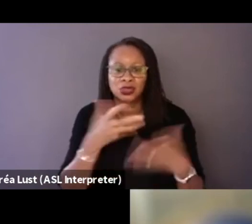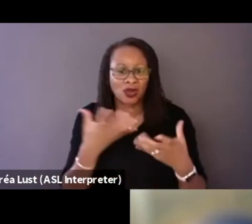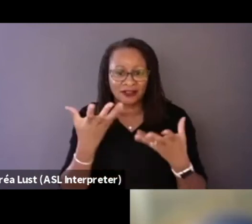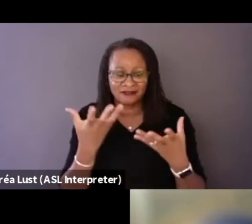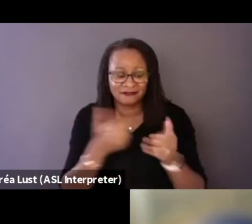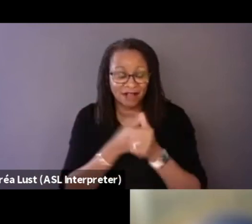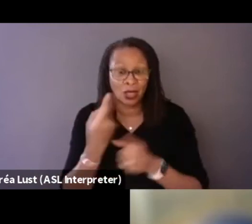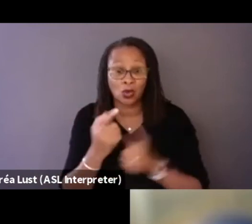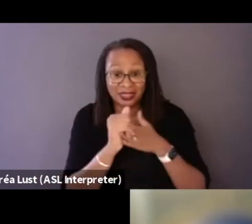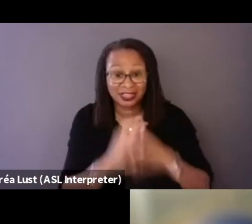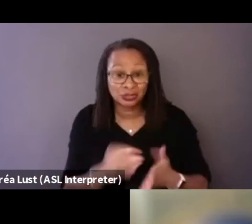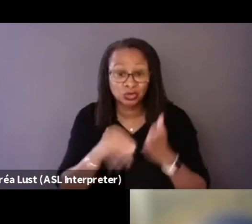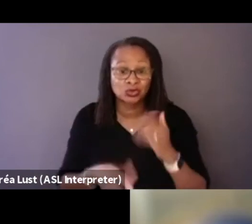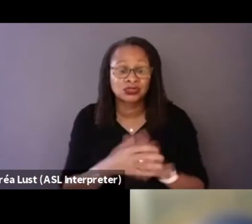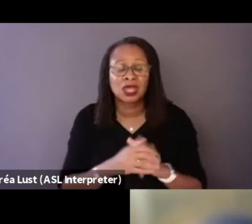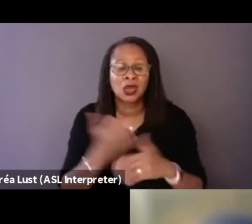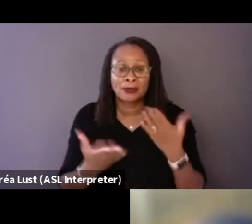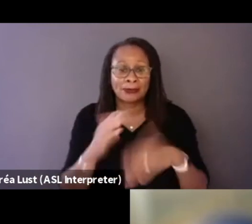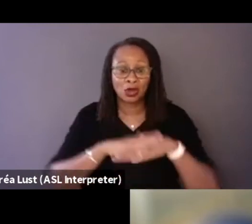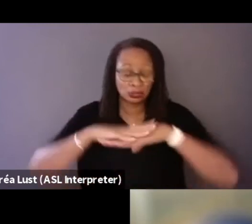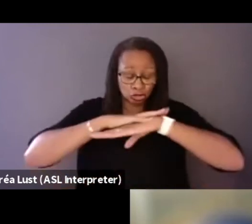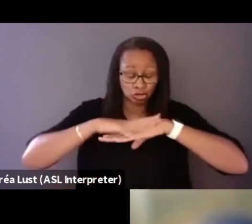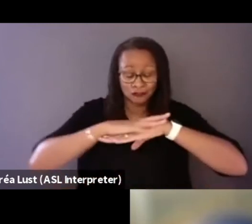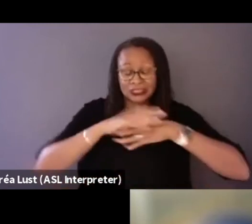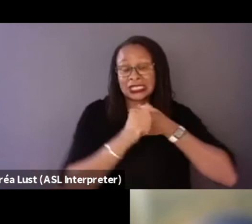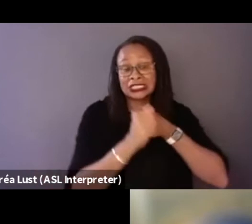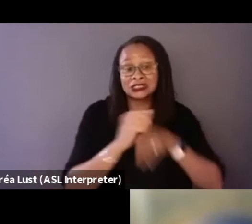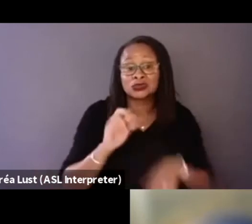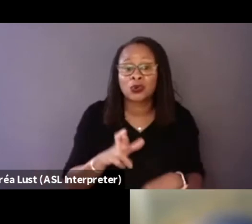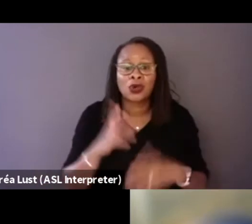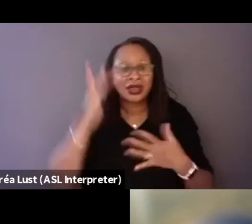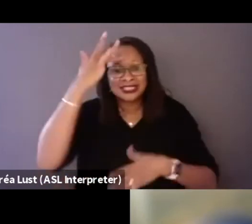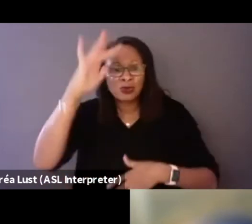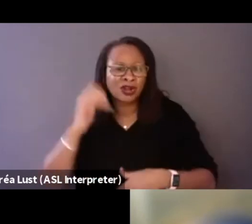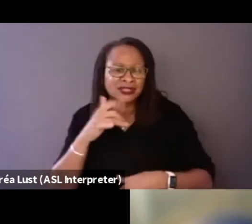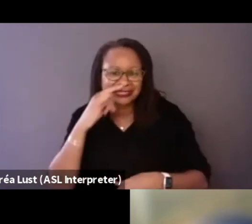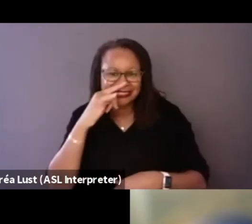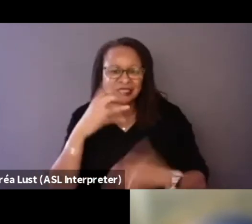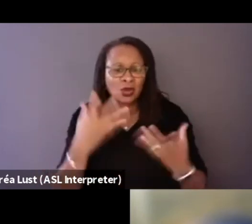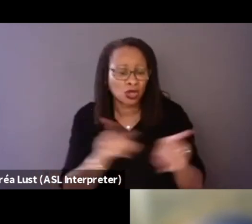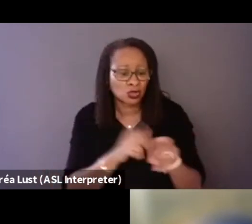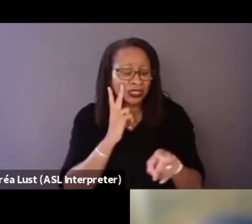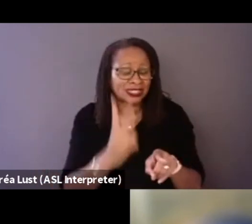kids who were maybe on the surface leaders or the smart kids. We also wanted to look at the kids who were not going to school,